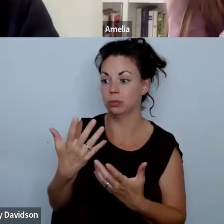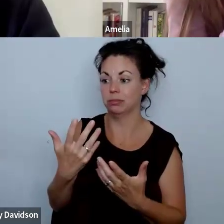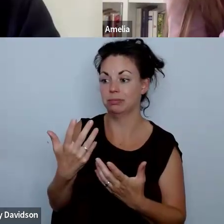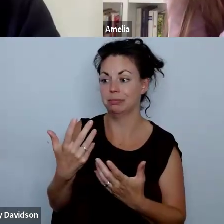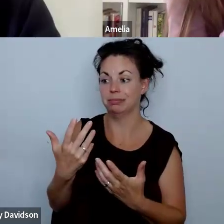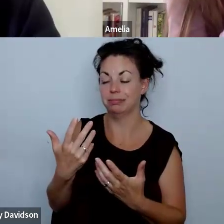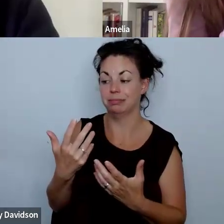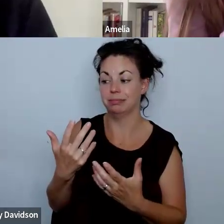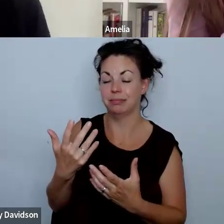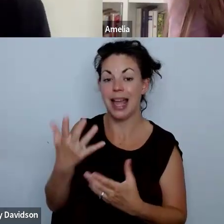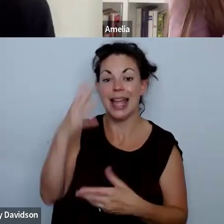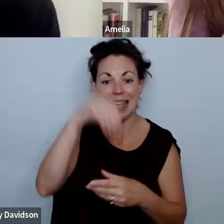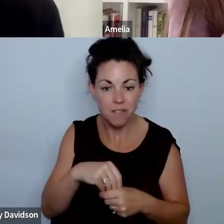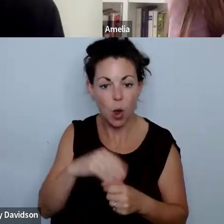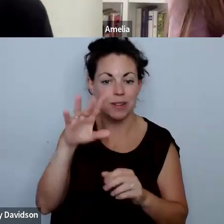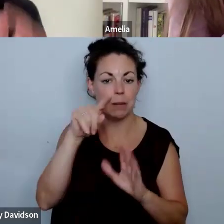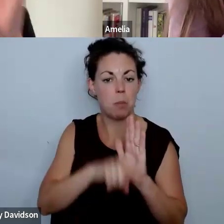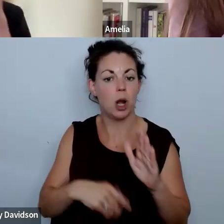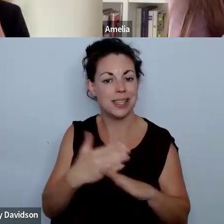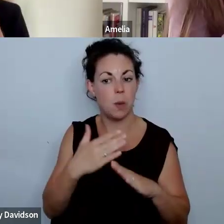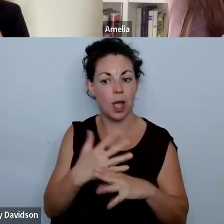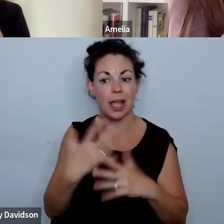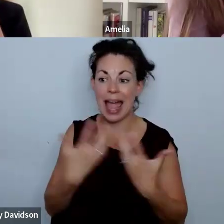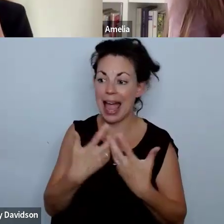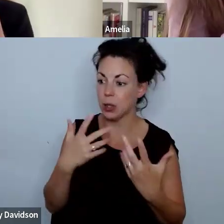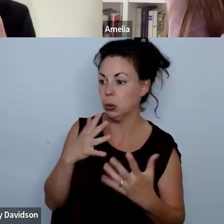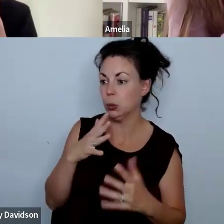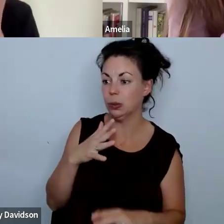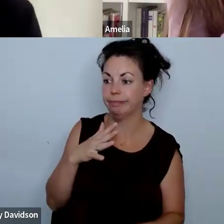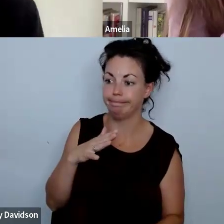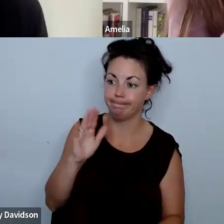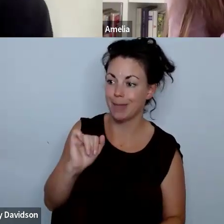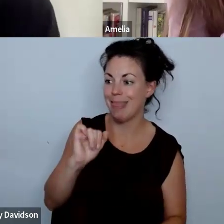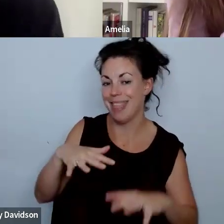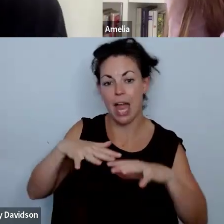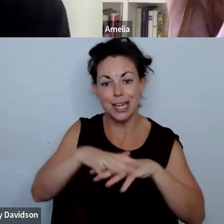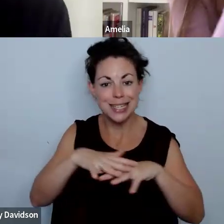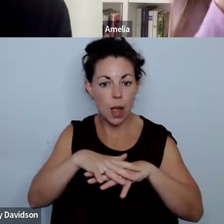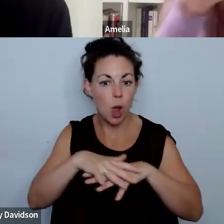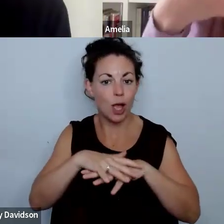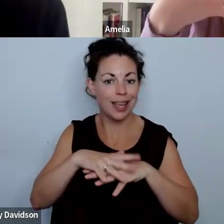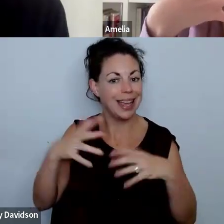it or if, you know, in terms of barriers from your disability and kind of how especially if